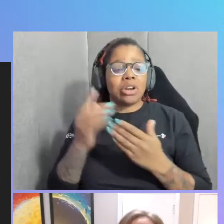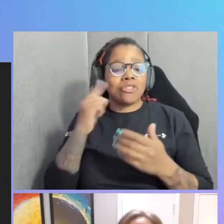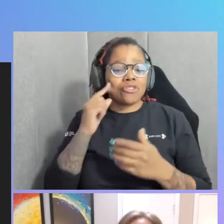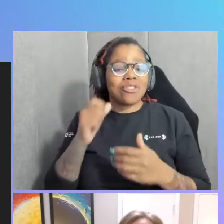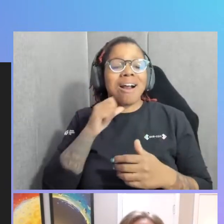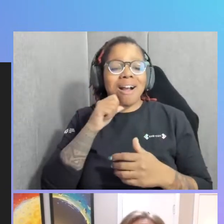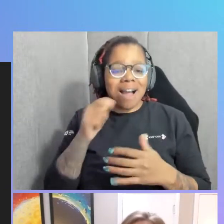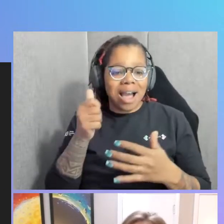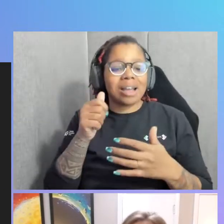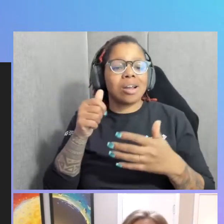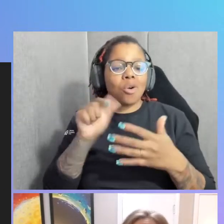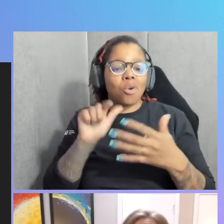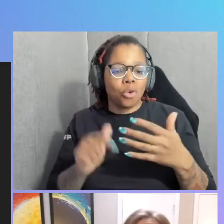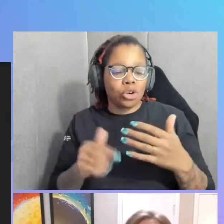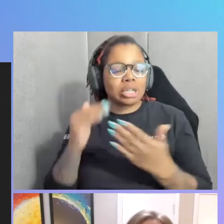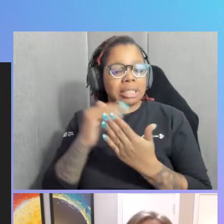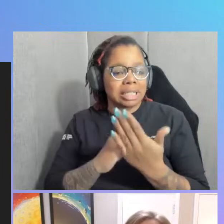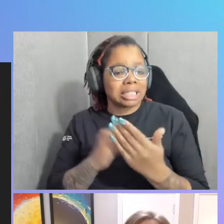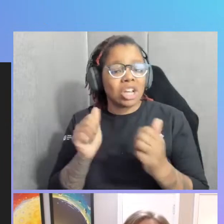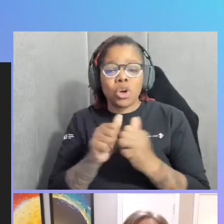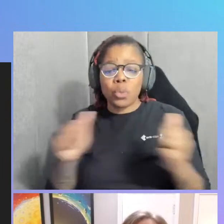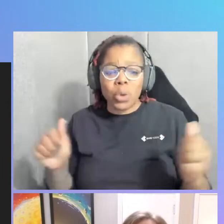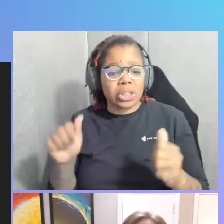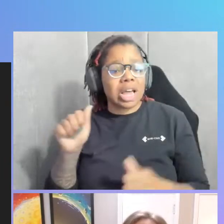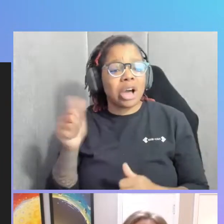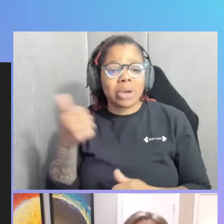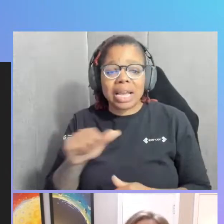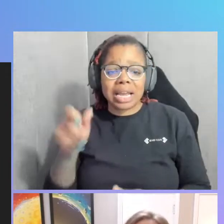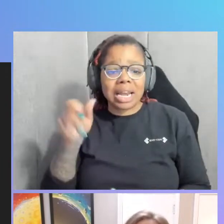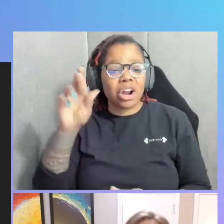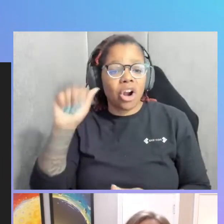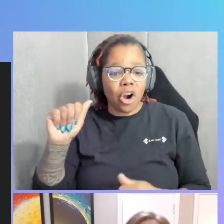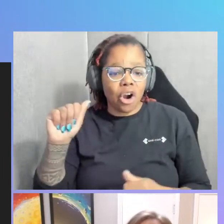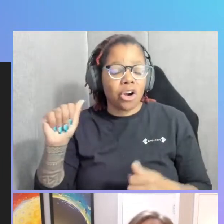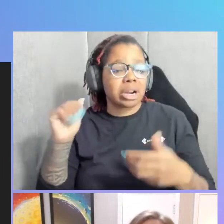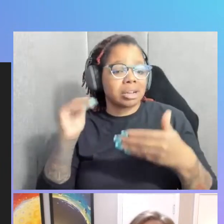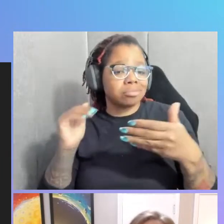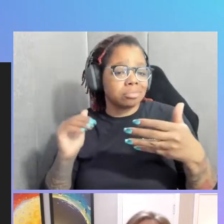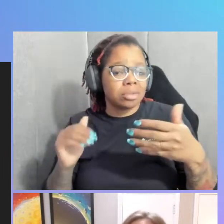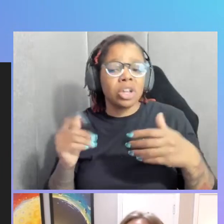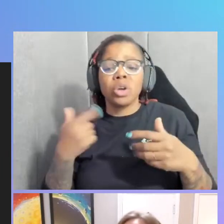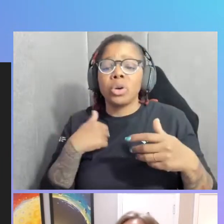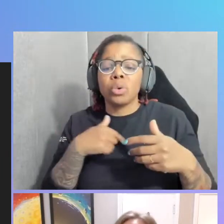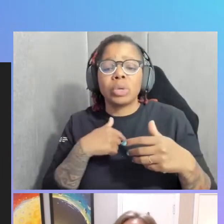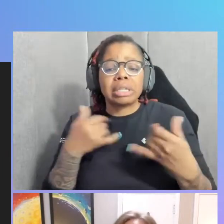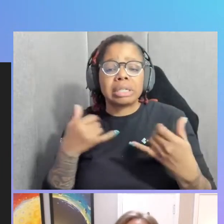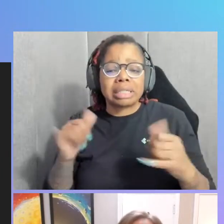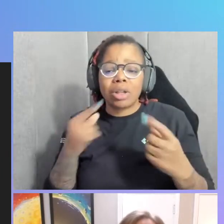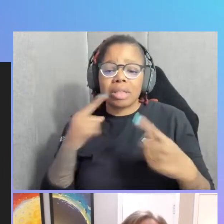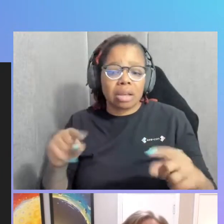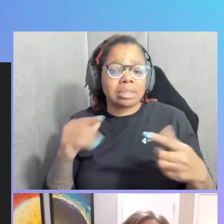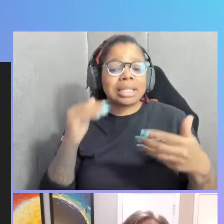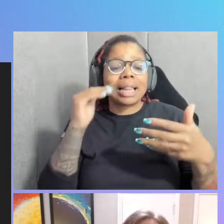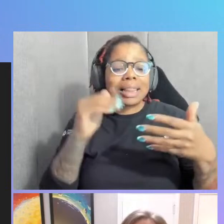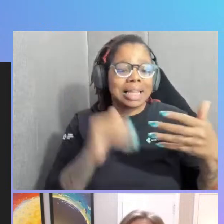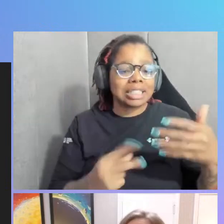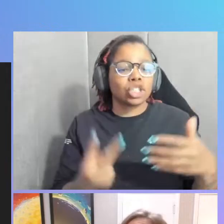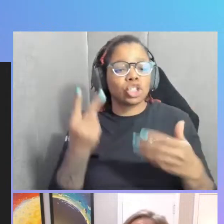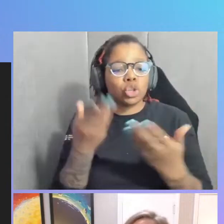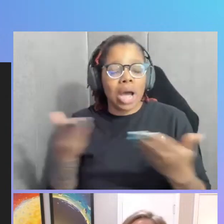the unordered list without any added aria attributes. Screen readers announce something like